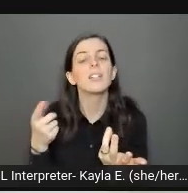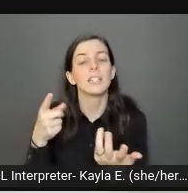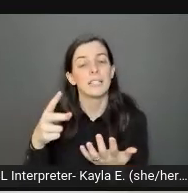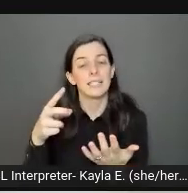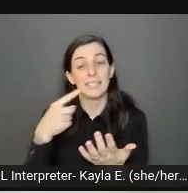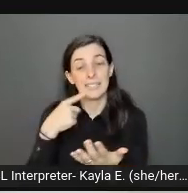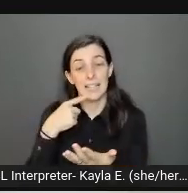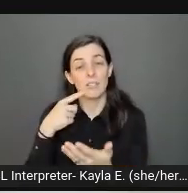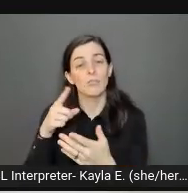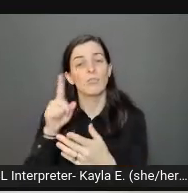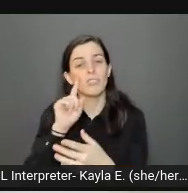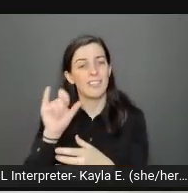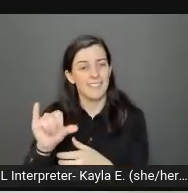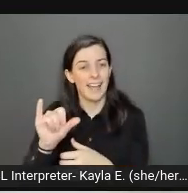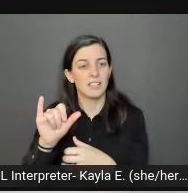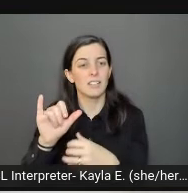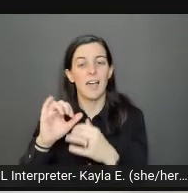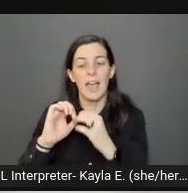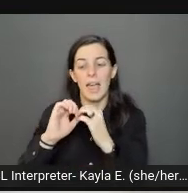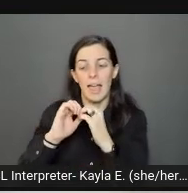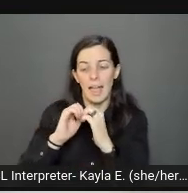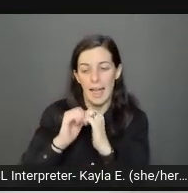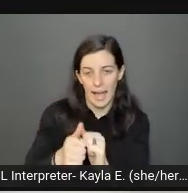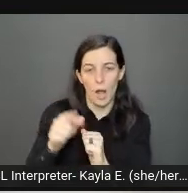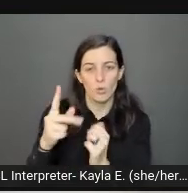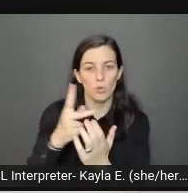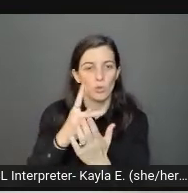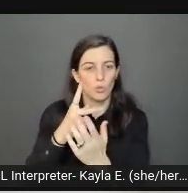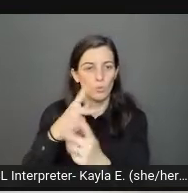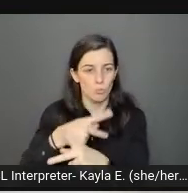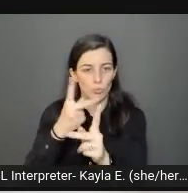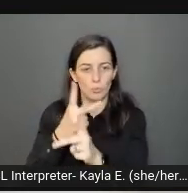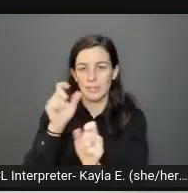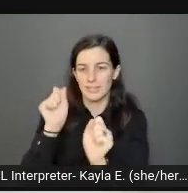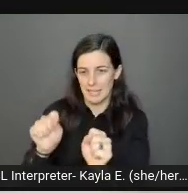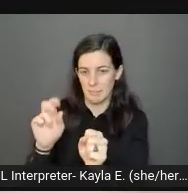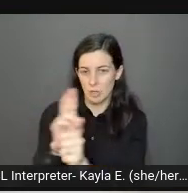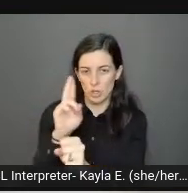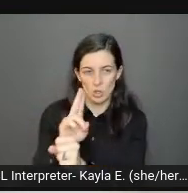to which a product can be used by specific users to achieve specific goals effectively,